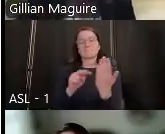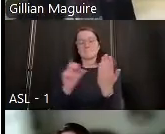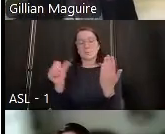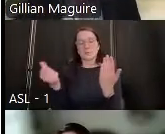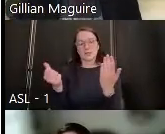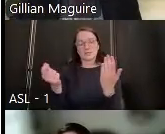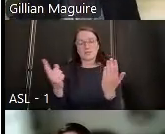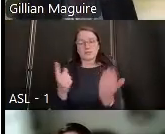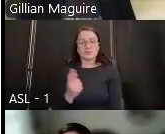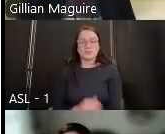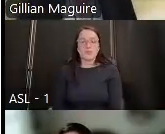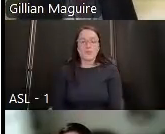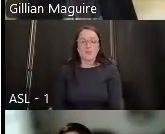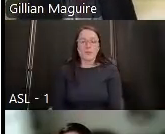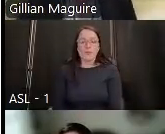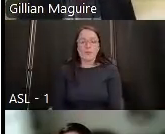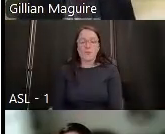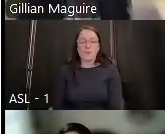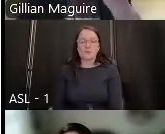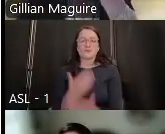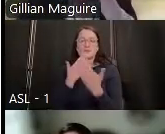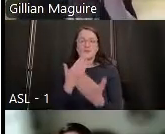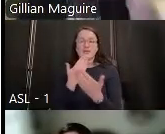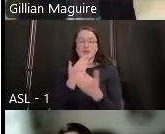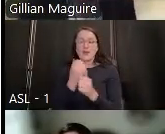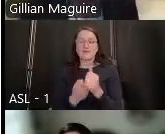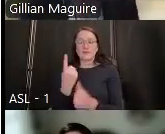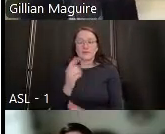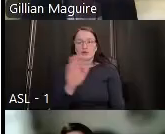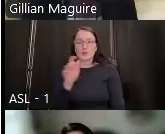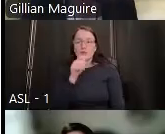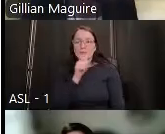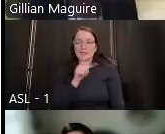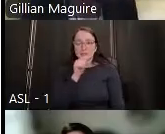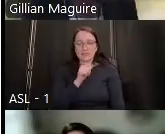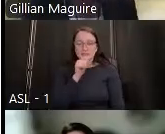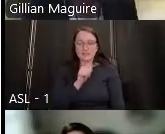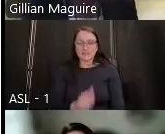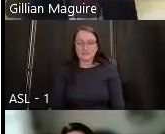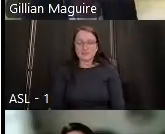your patience while I multitask here to figure things out. And also I will invite um Susan,